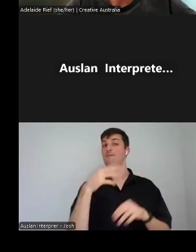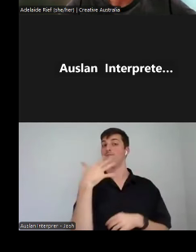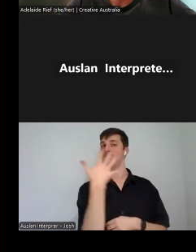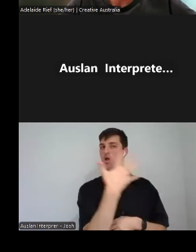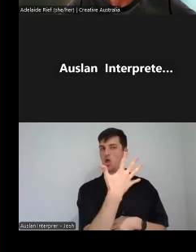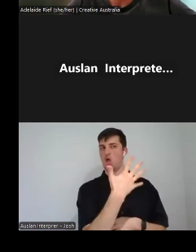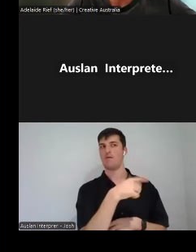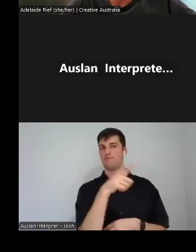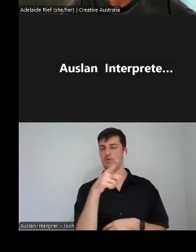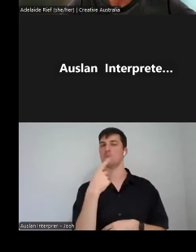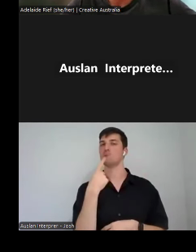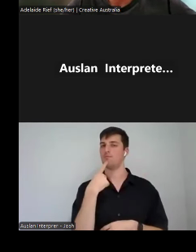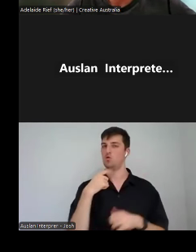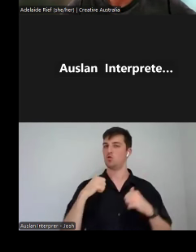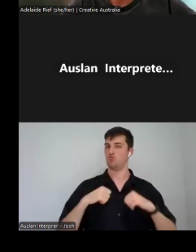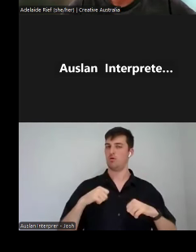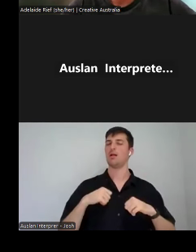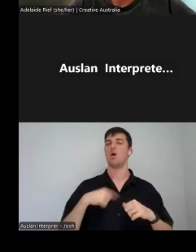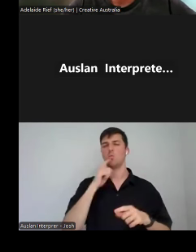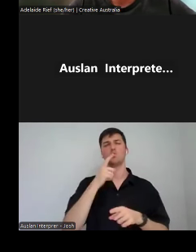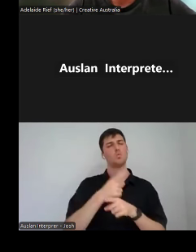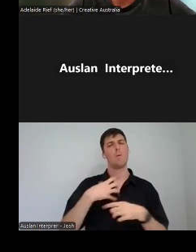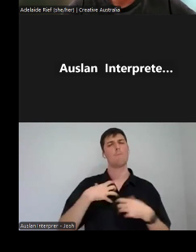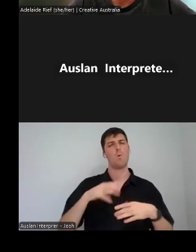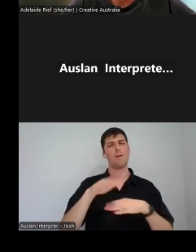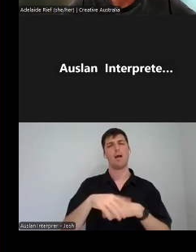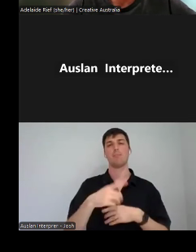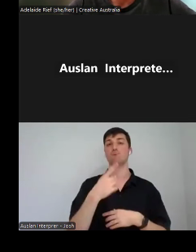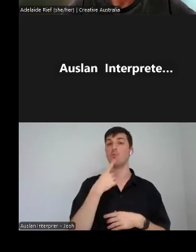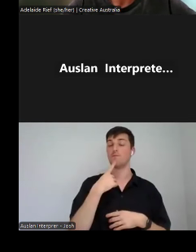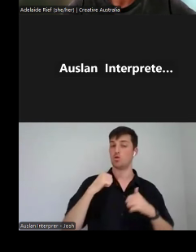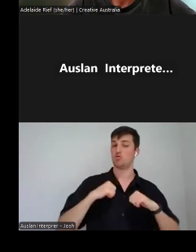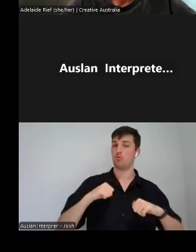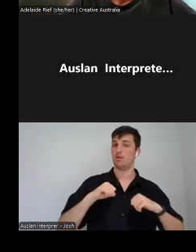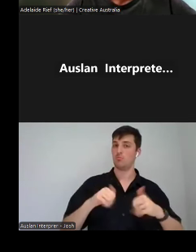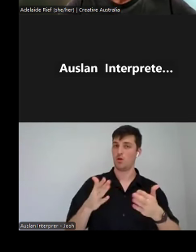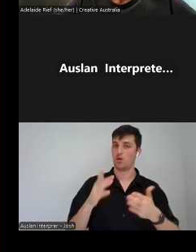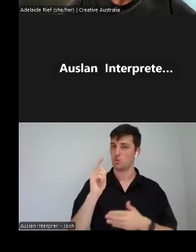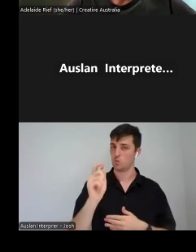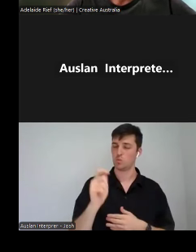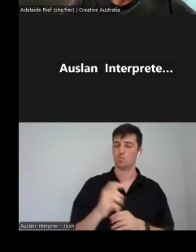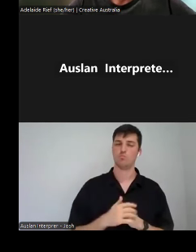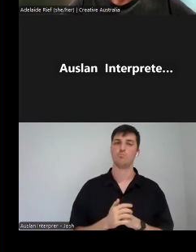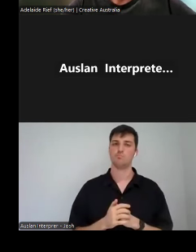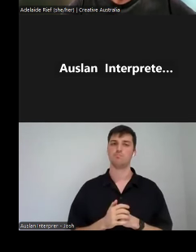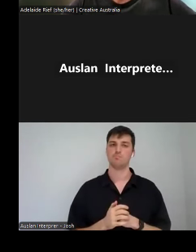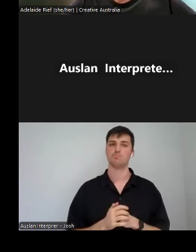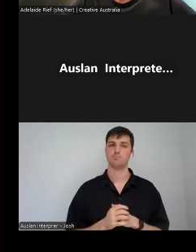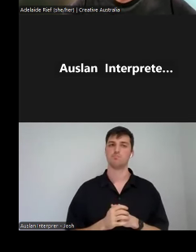I'll get to who those preferred training providers are in a moment. You can apply for training that